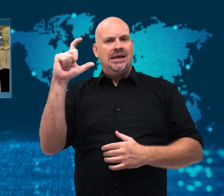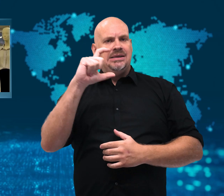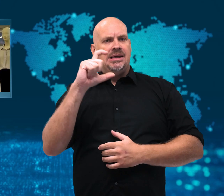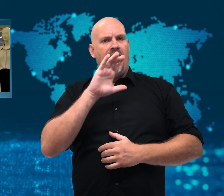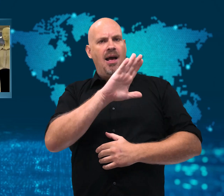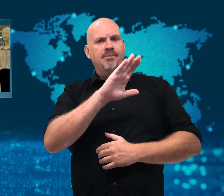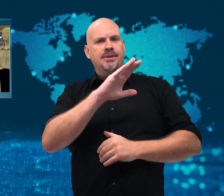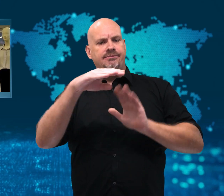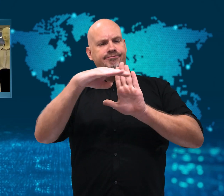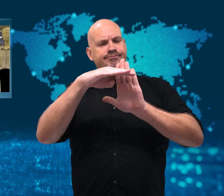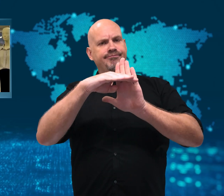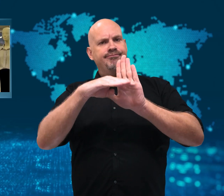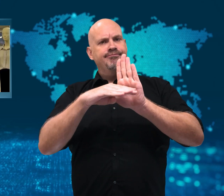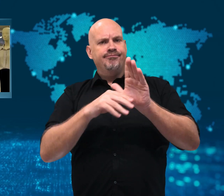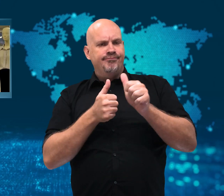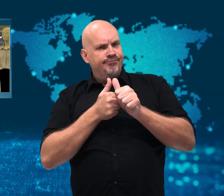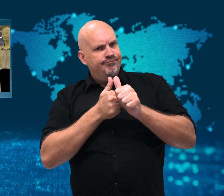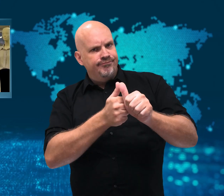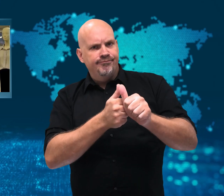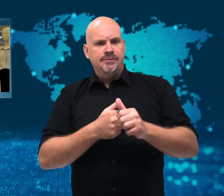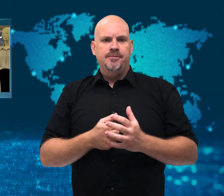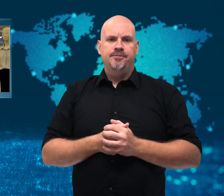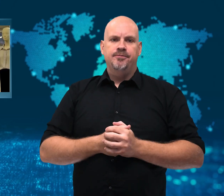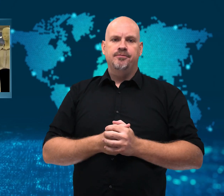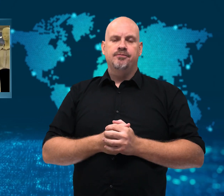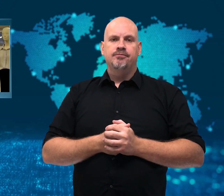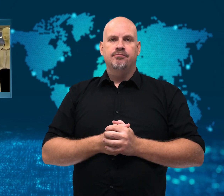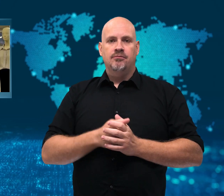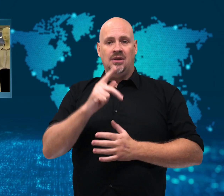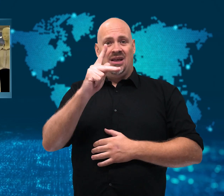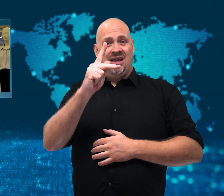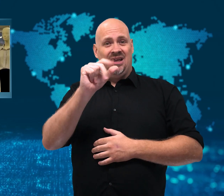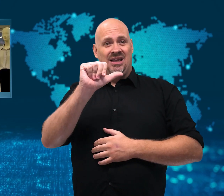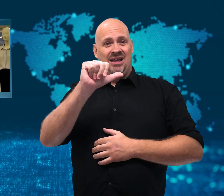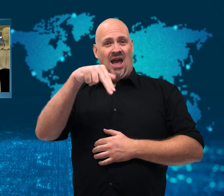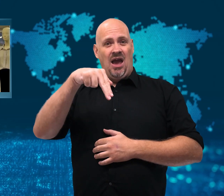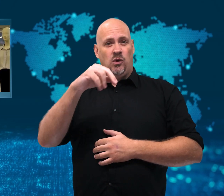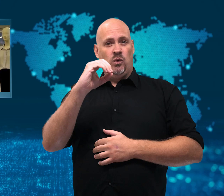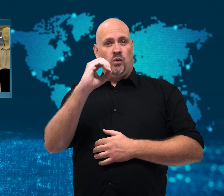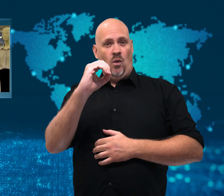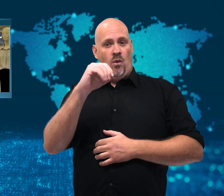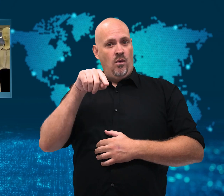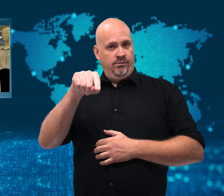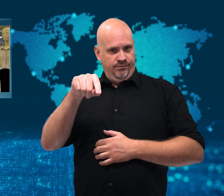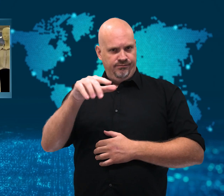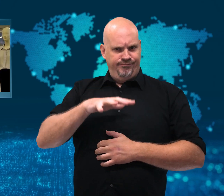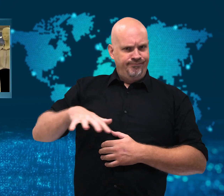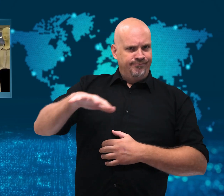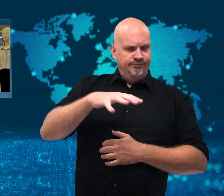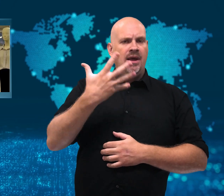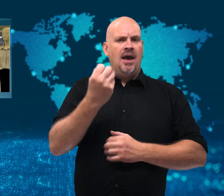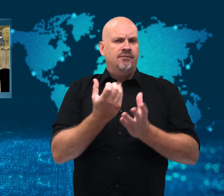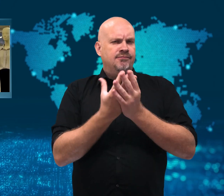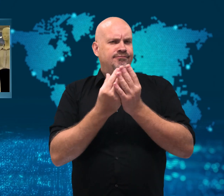the Islamic police force has ordered shops to stop displaying